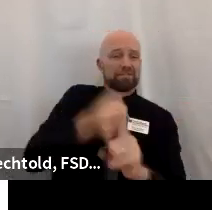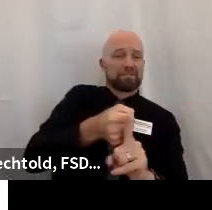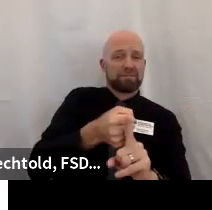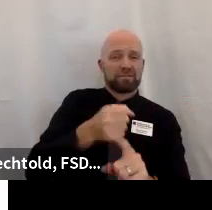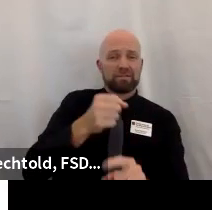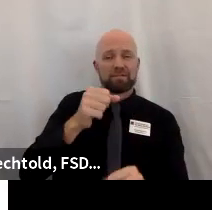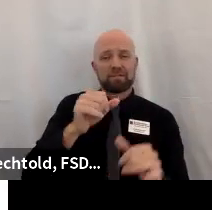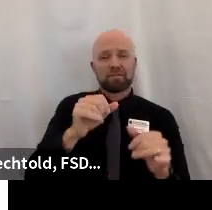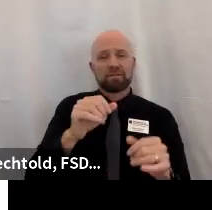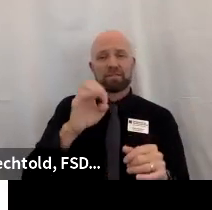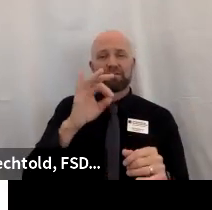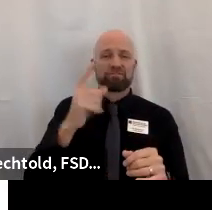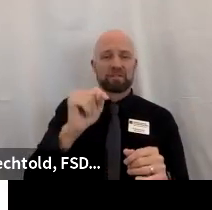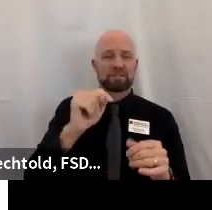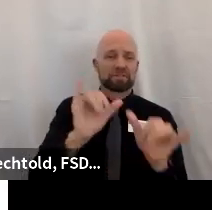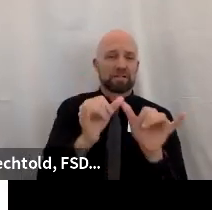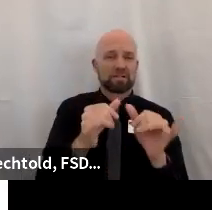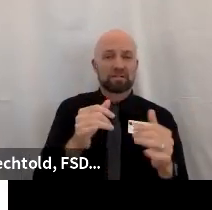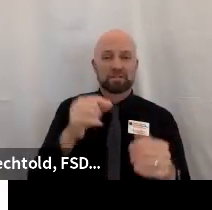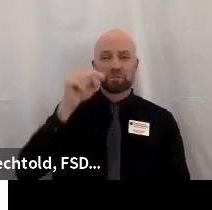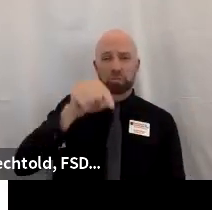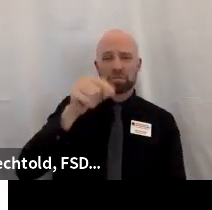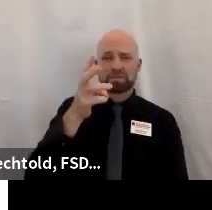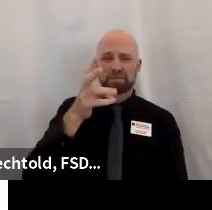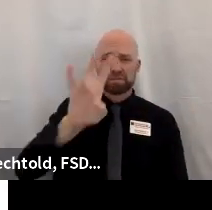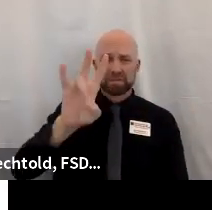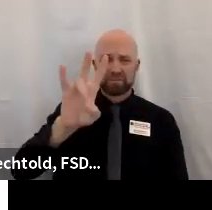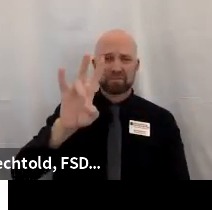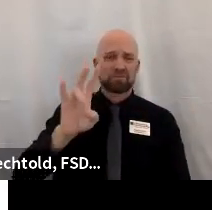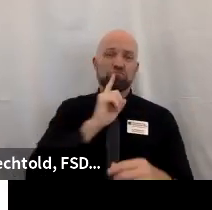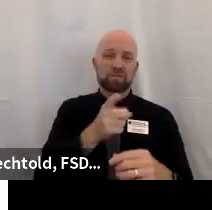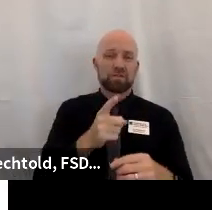Because that can impact the scale if